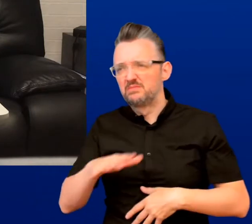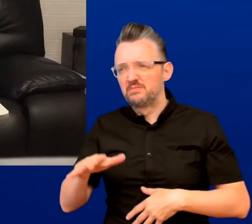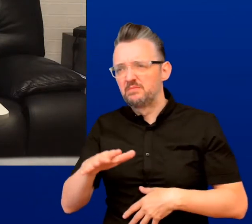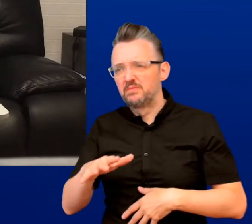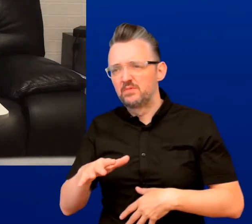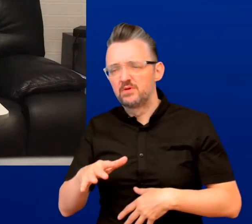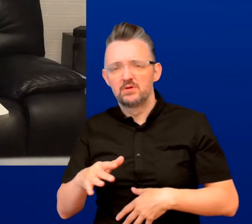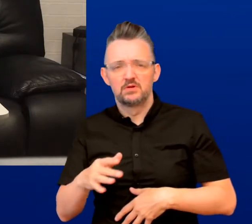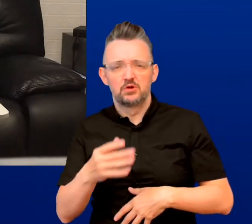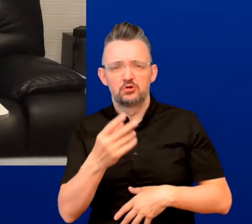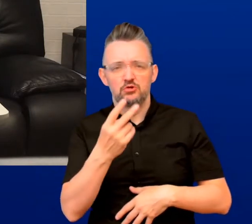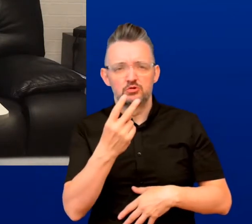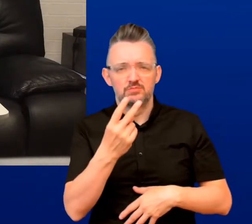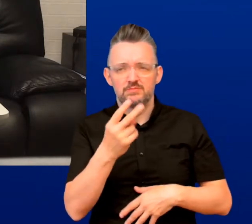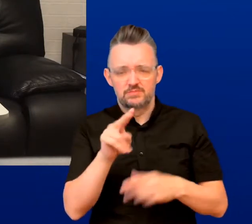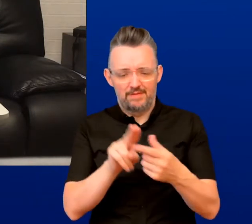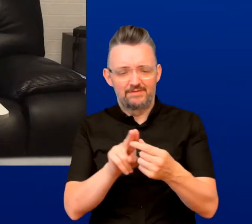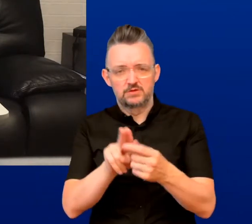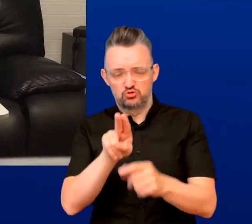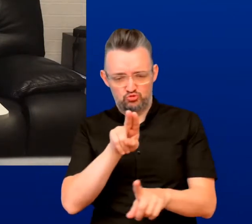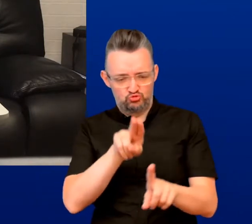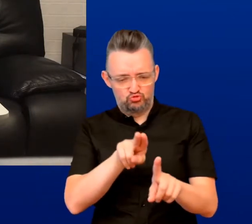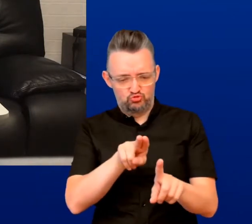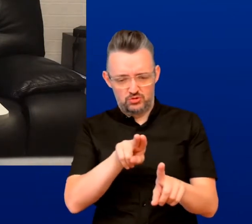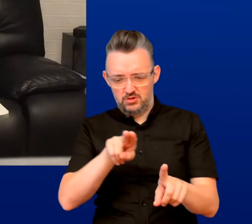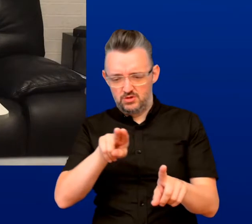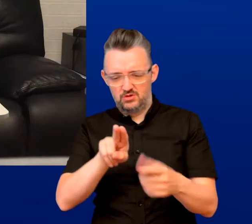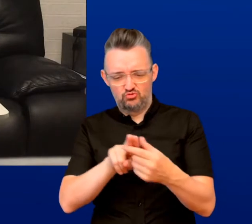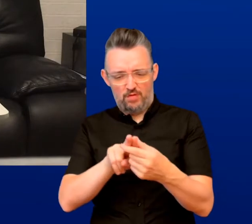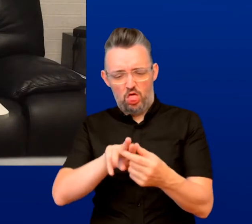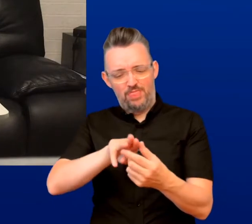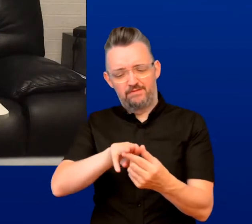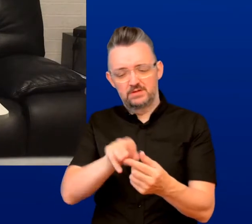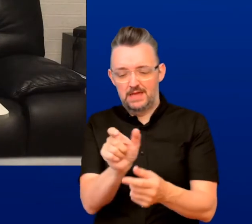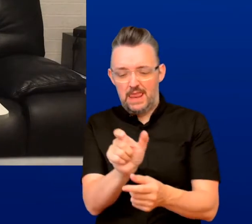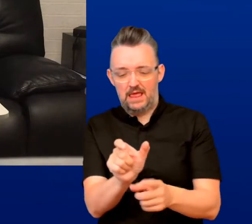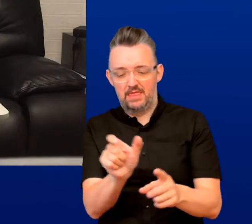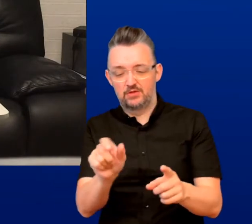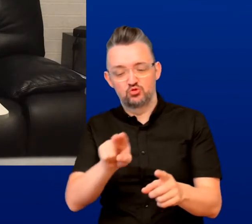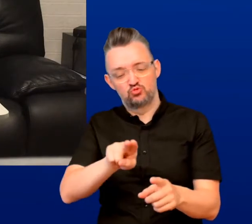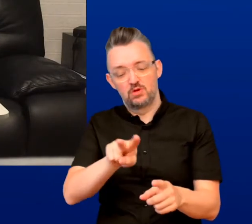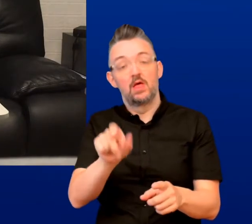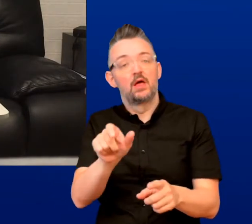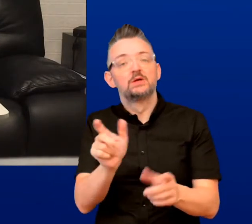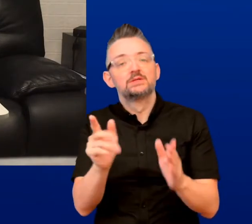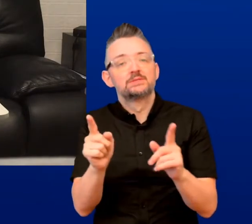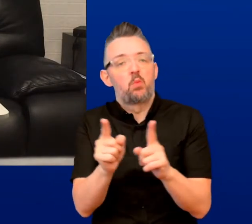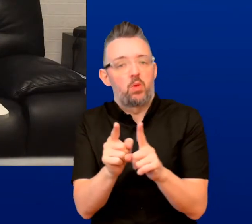two or three finger widths in length. That's my small strips